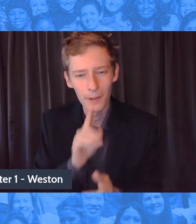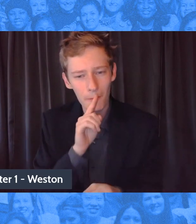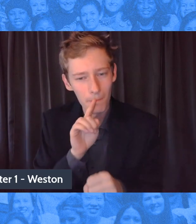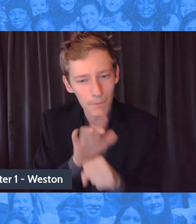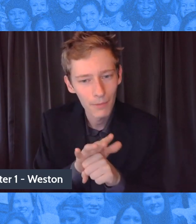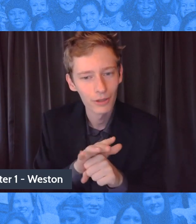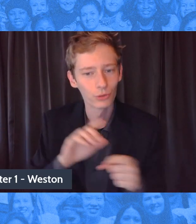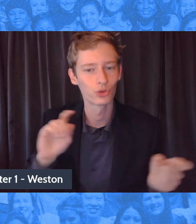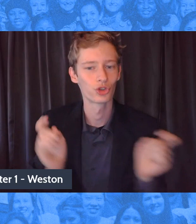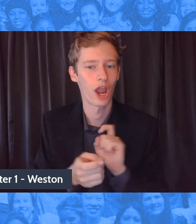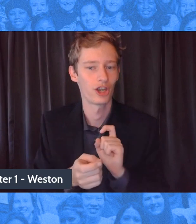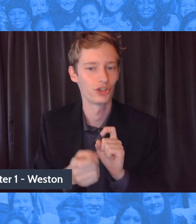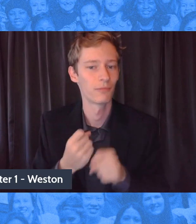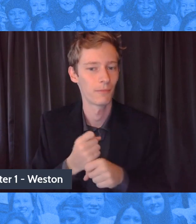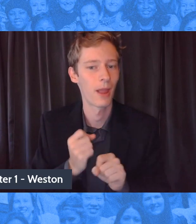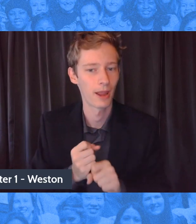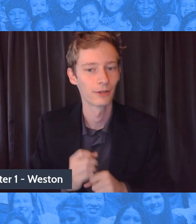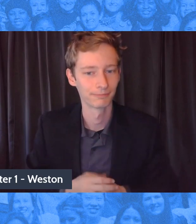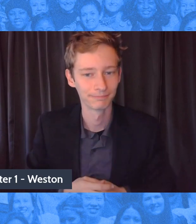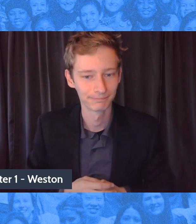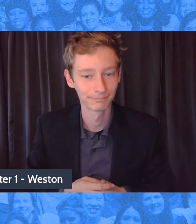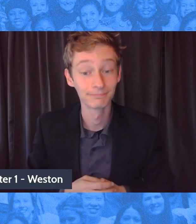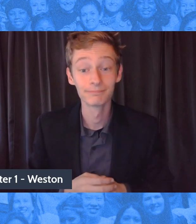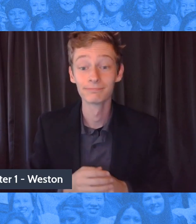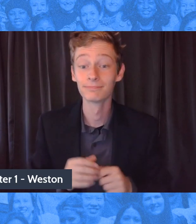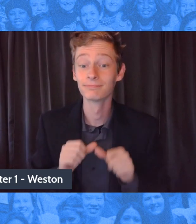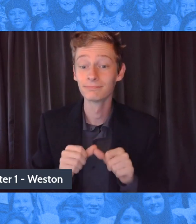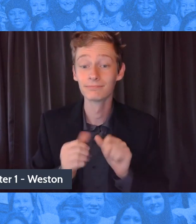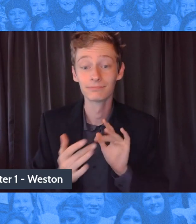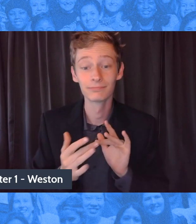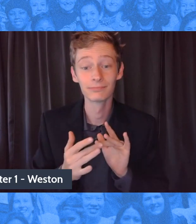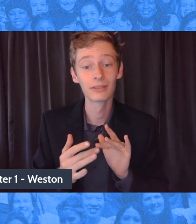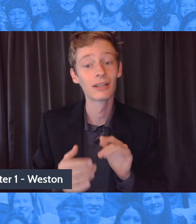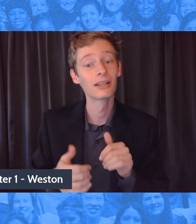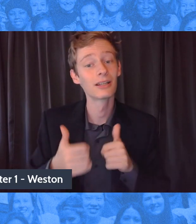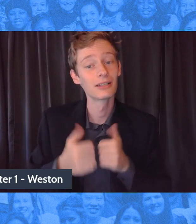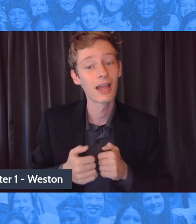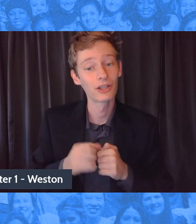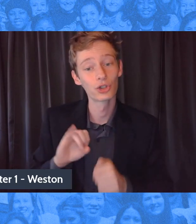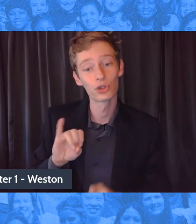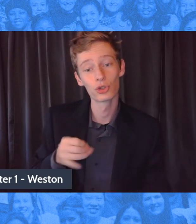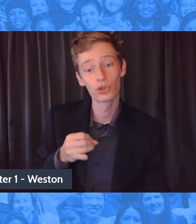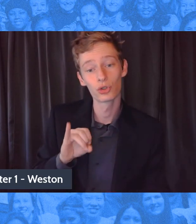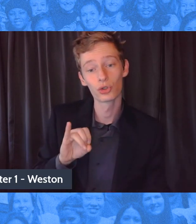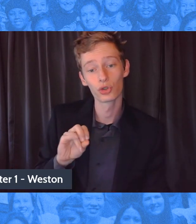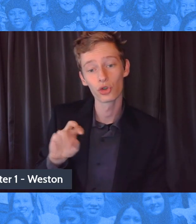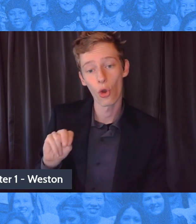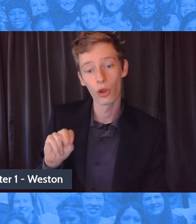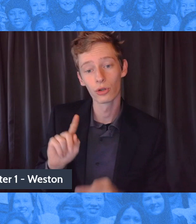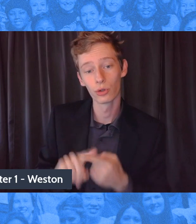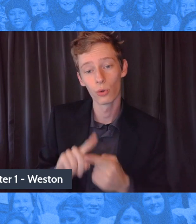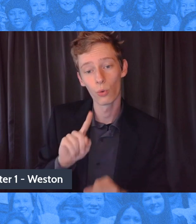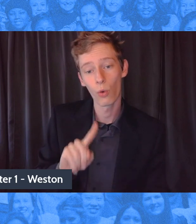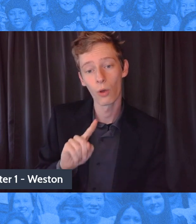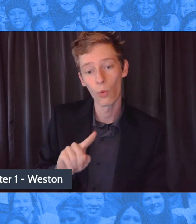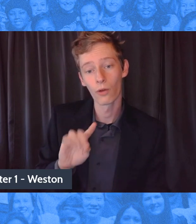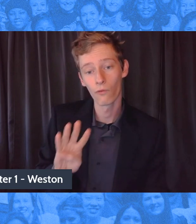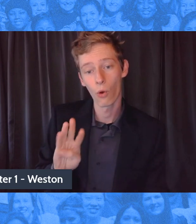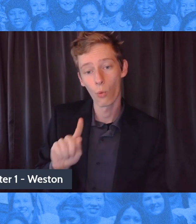Stay in touch with us by texting join to 47717. We will also add that information in the chat.